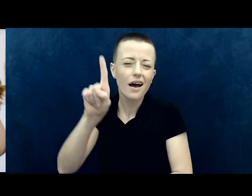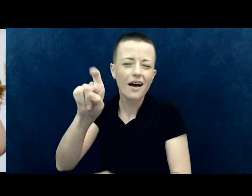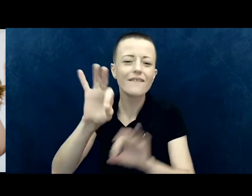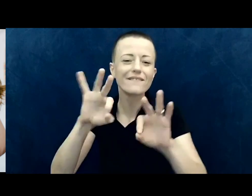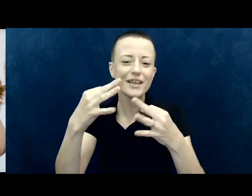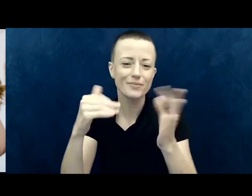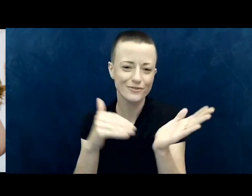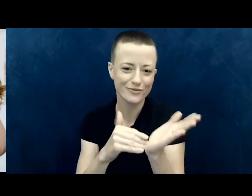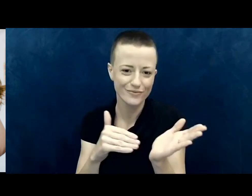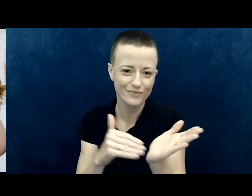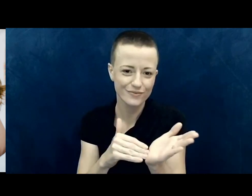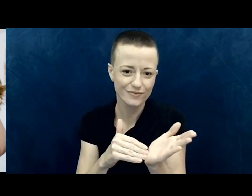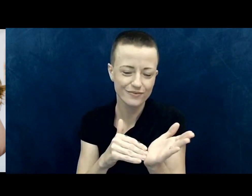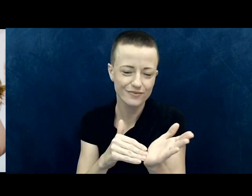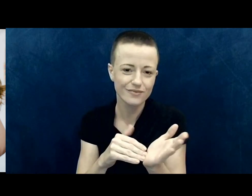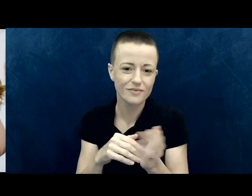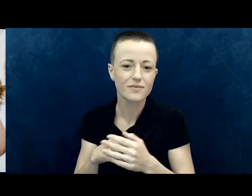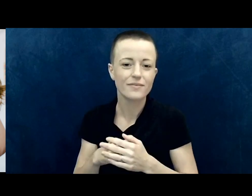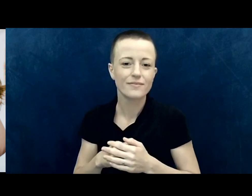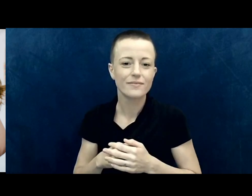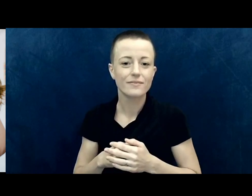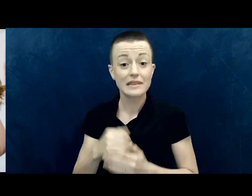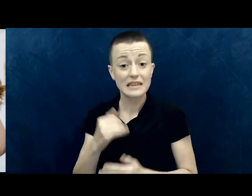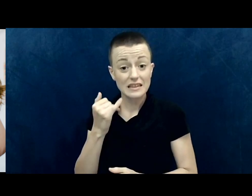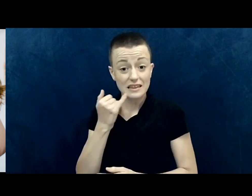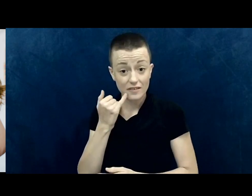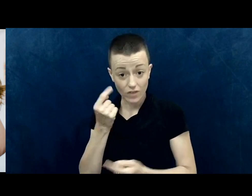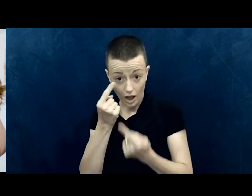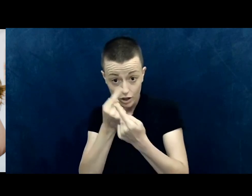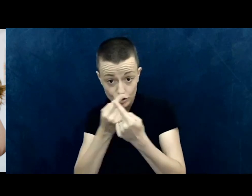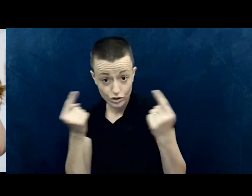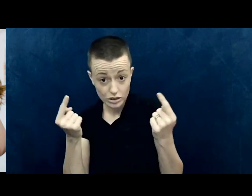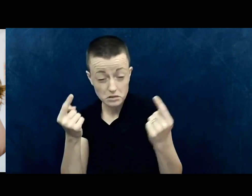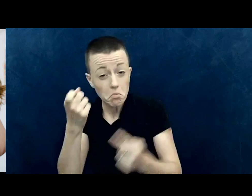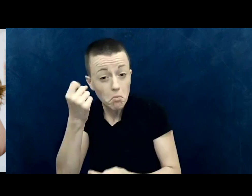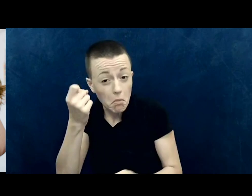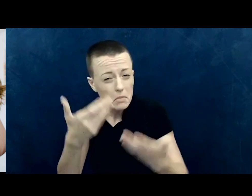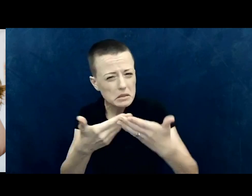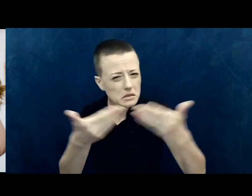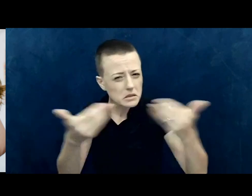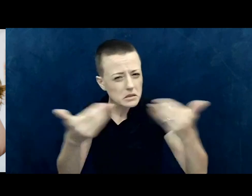The vaccine is safe if your allergy is not to a specific component of the vaccine.